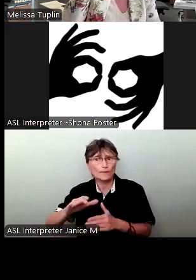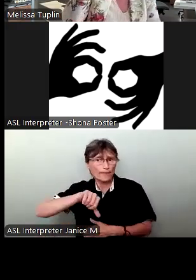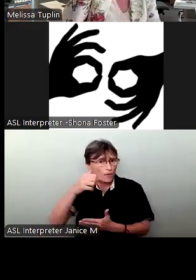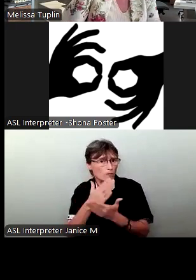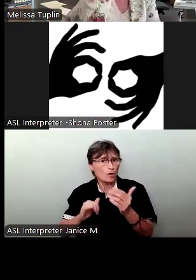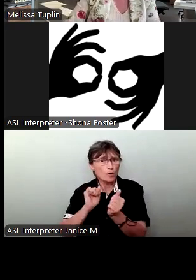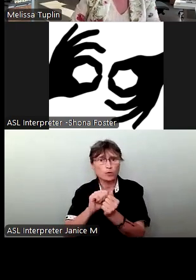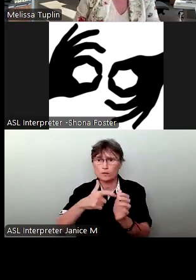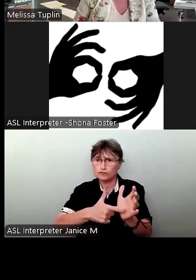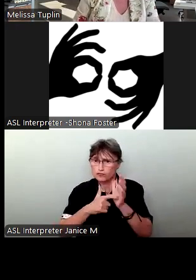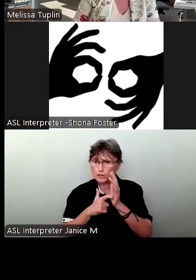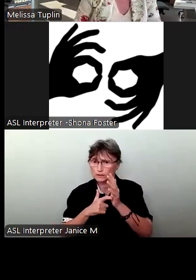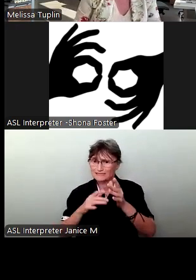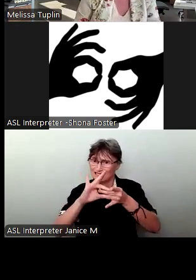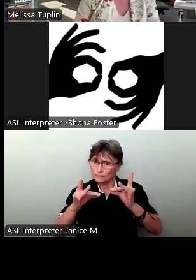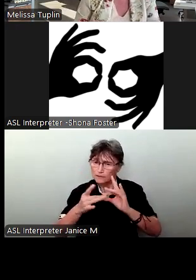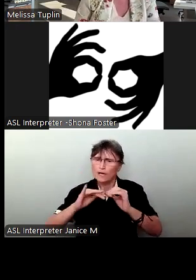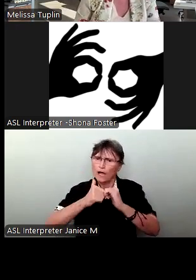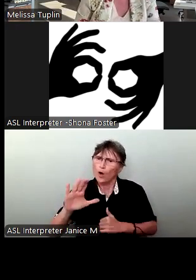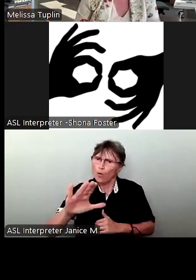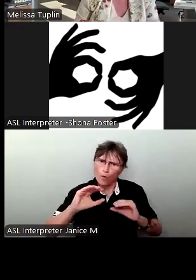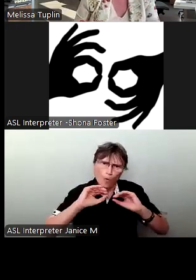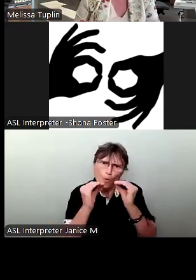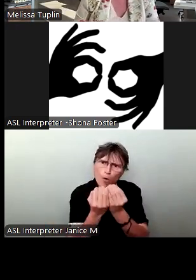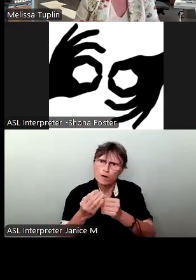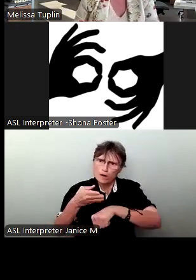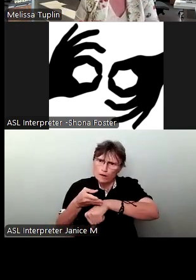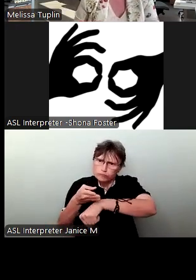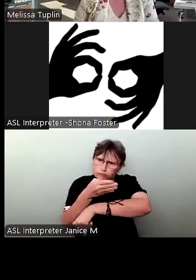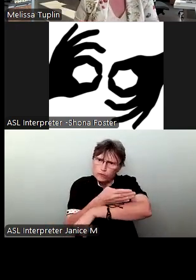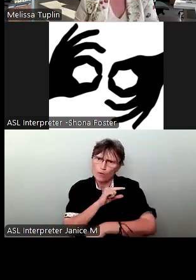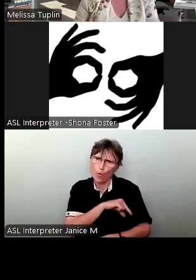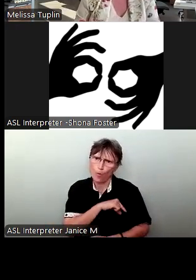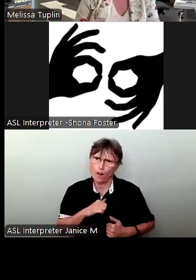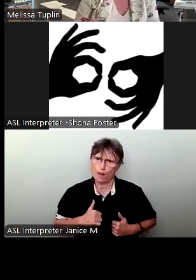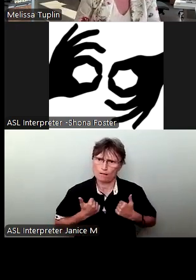how your organization improves the quality of life for the people you work with. So